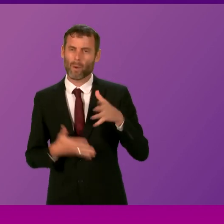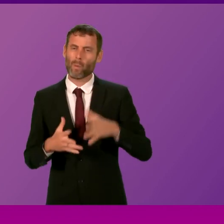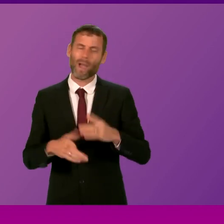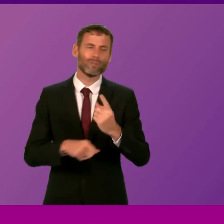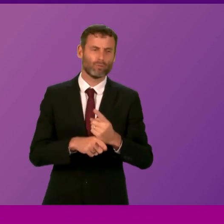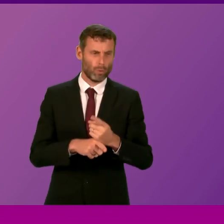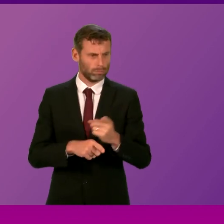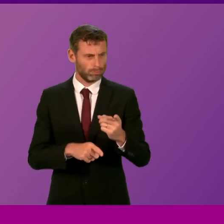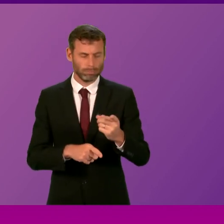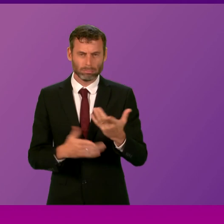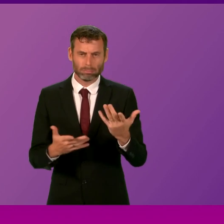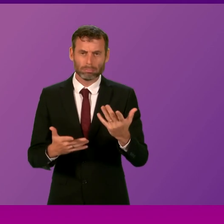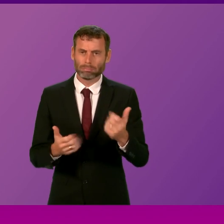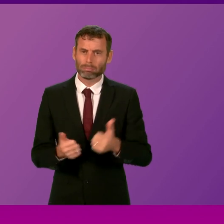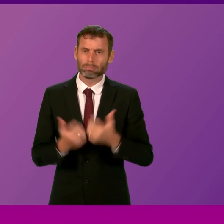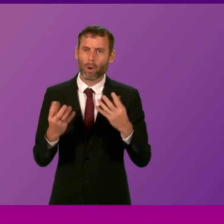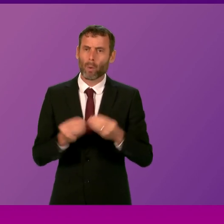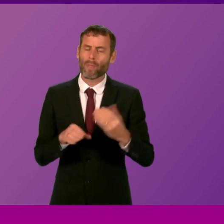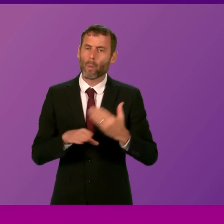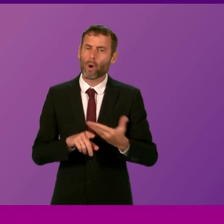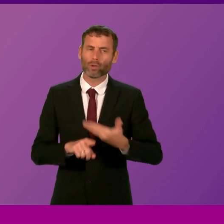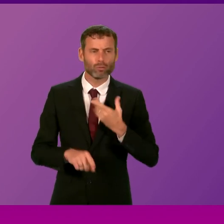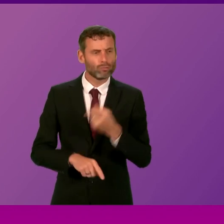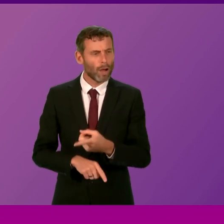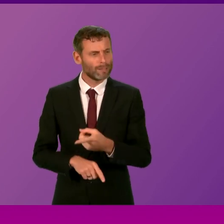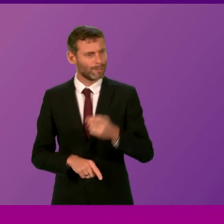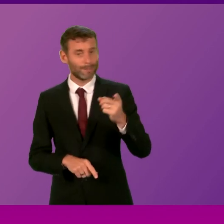so perhaps she should have a word with Keir Starmer—although I suspect that she